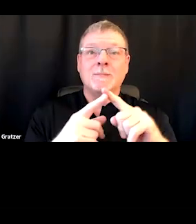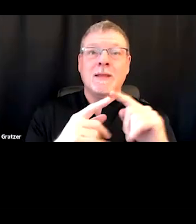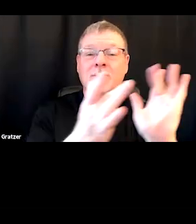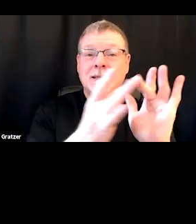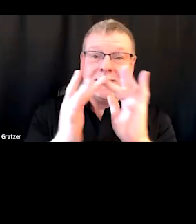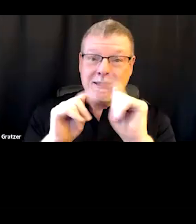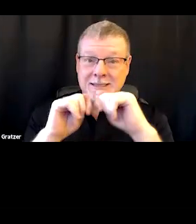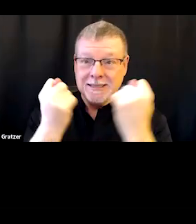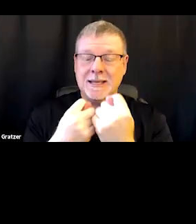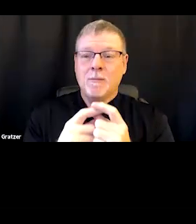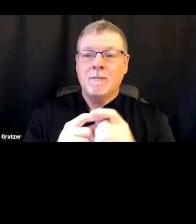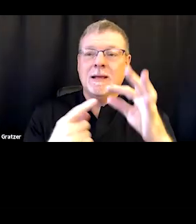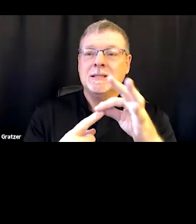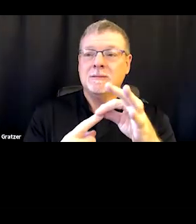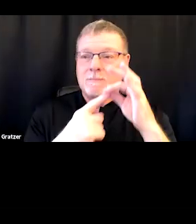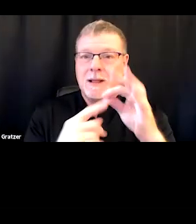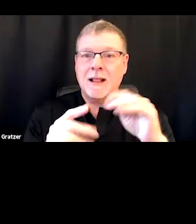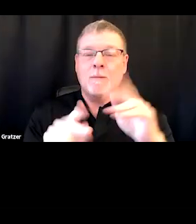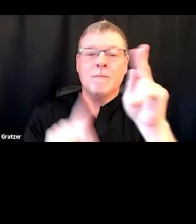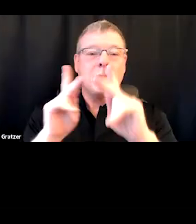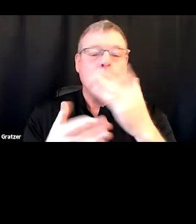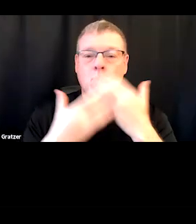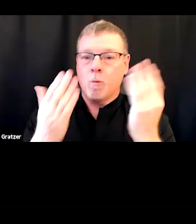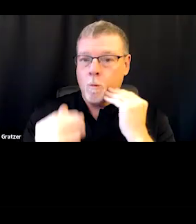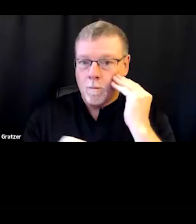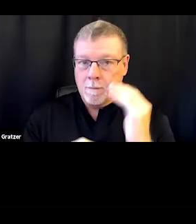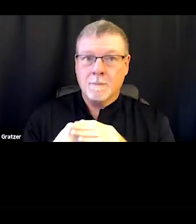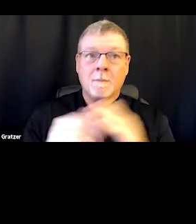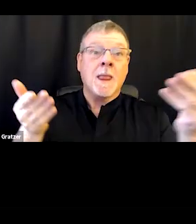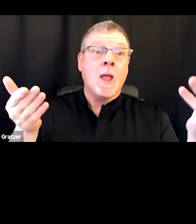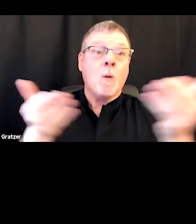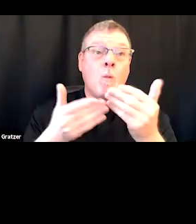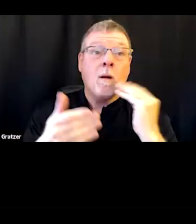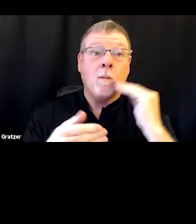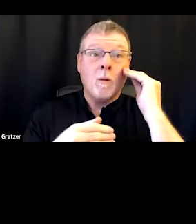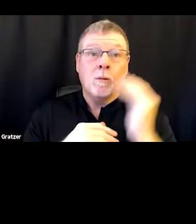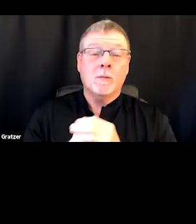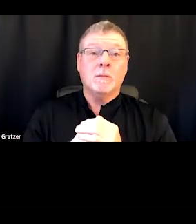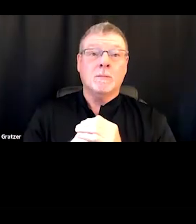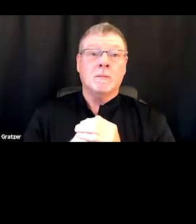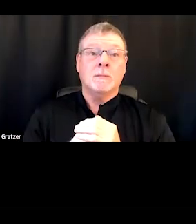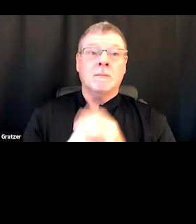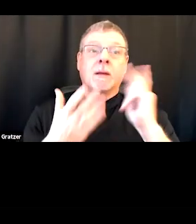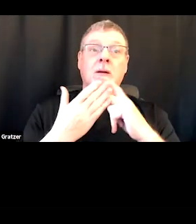which specialize in working with unhoused folks. We have Welcome Home, which is a program dedicated